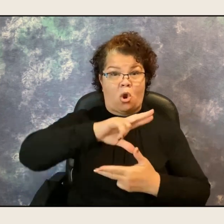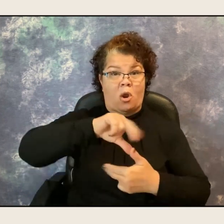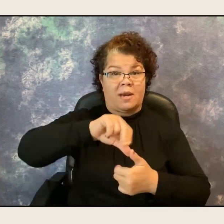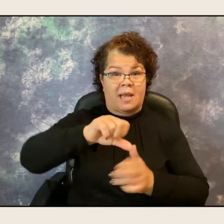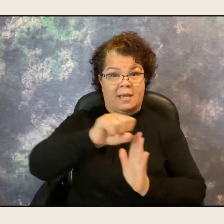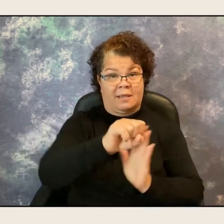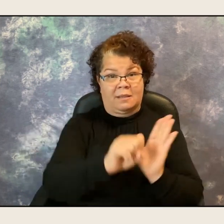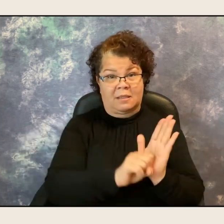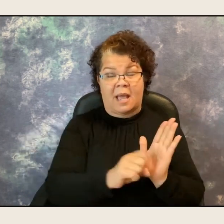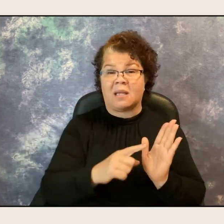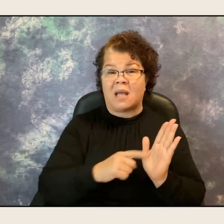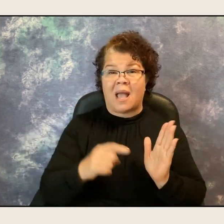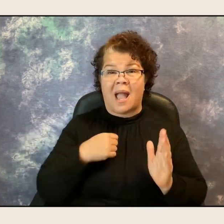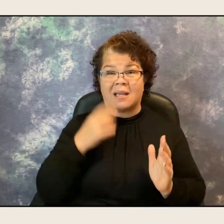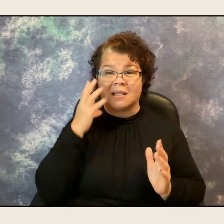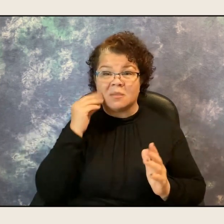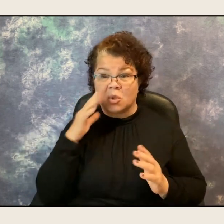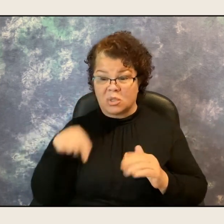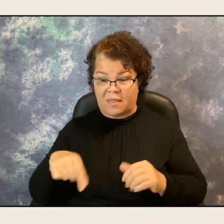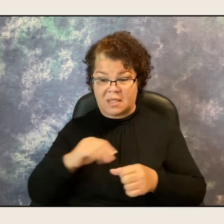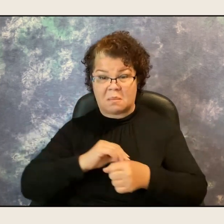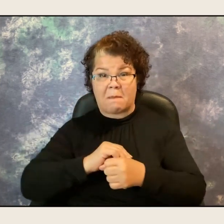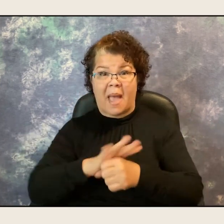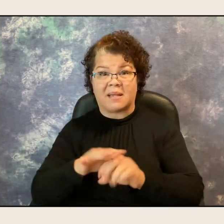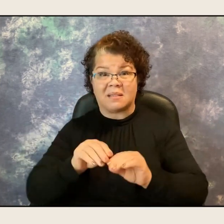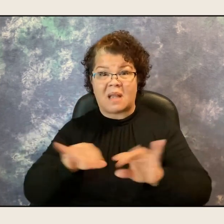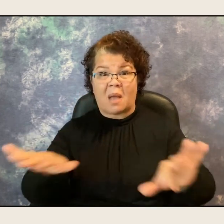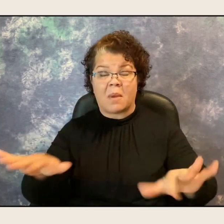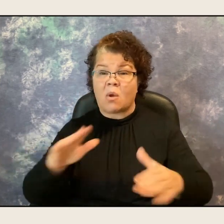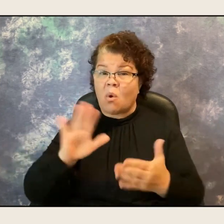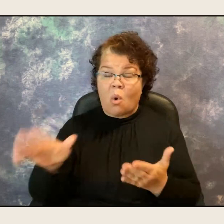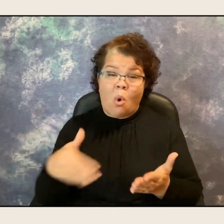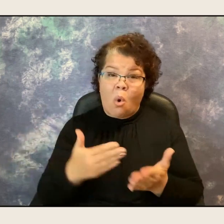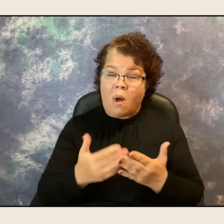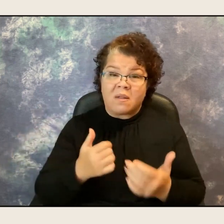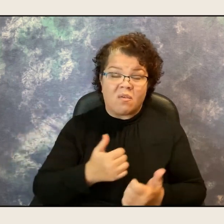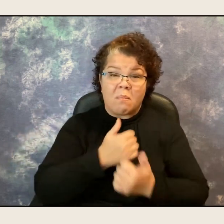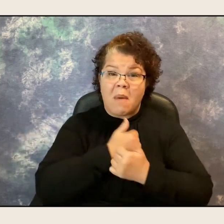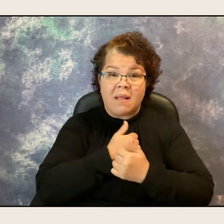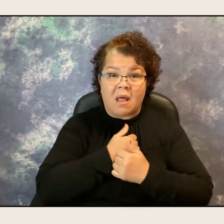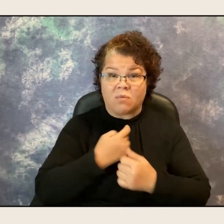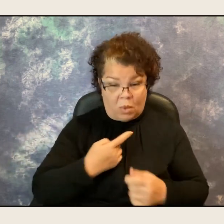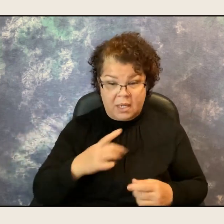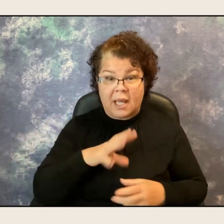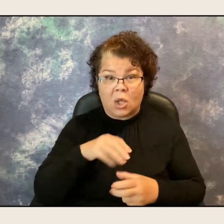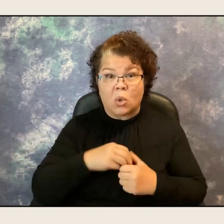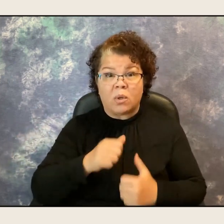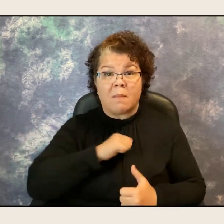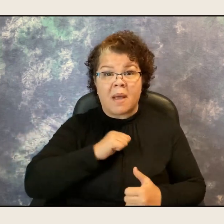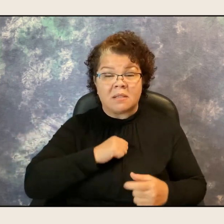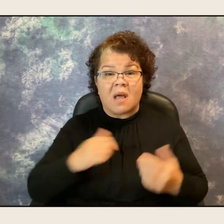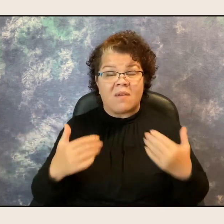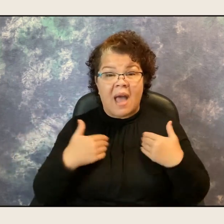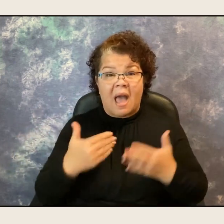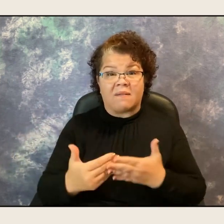where all of my loved ones, including myself, have preexisting health concerns, conditions.